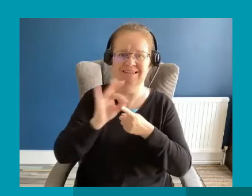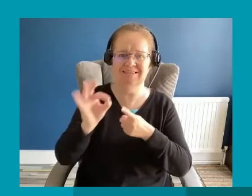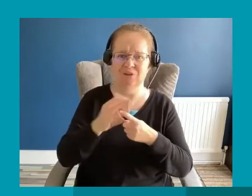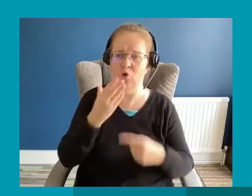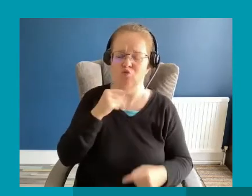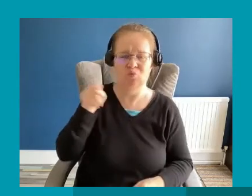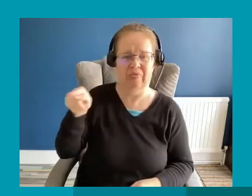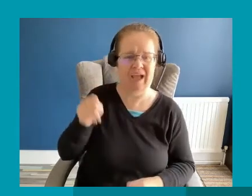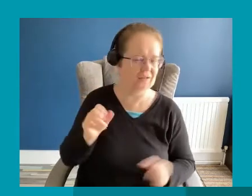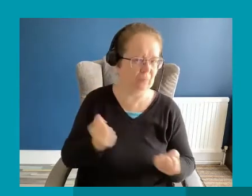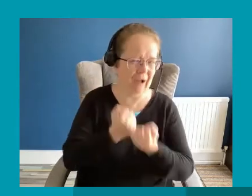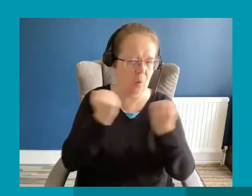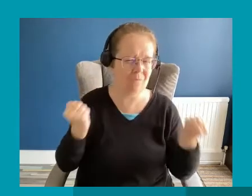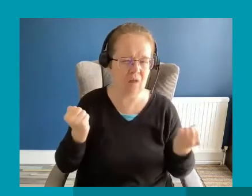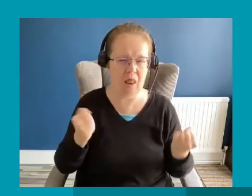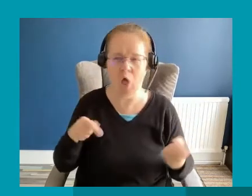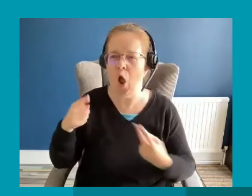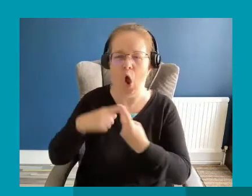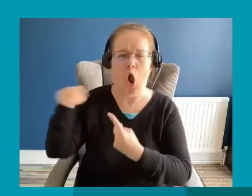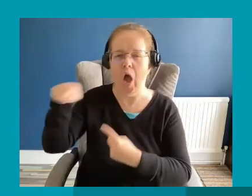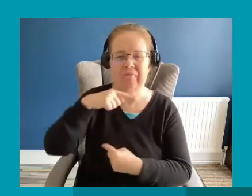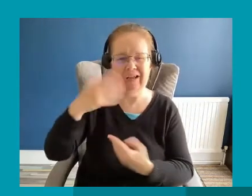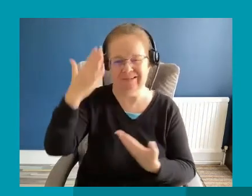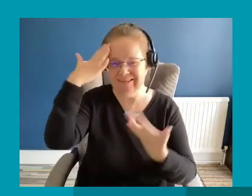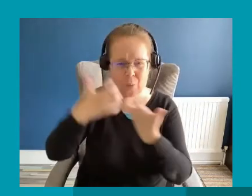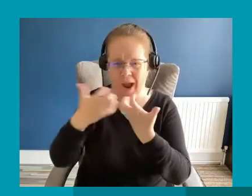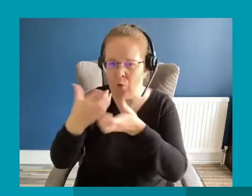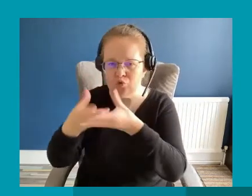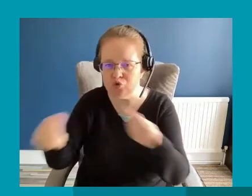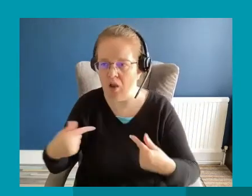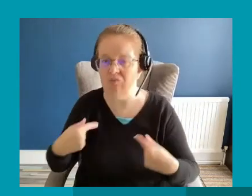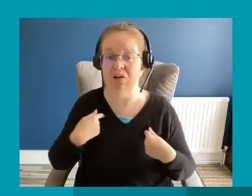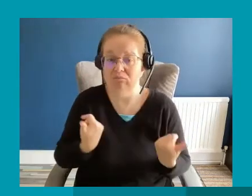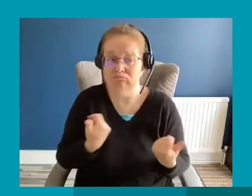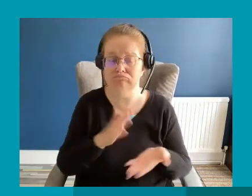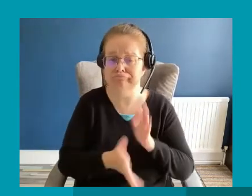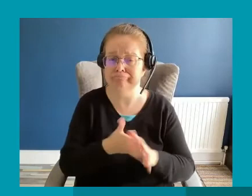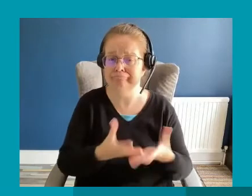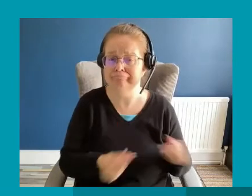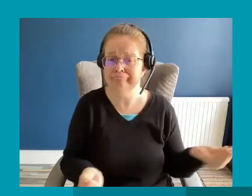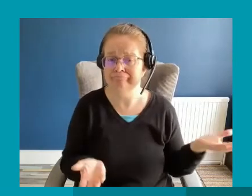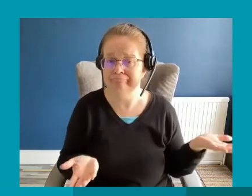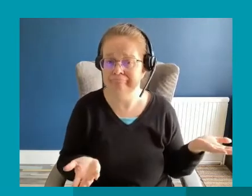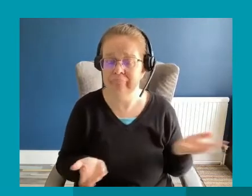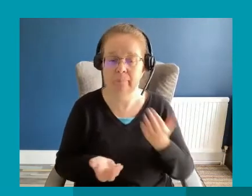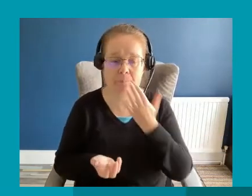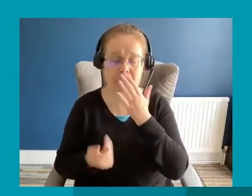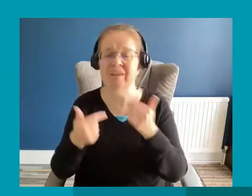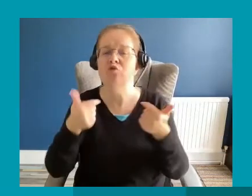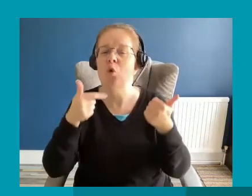be really interested in understanding or getting a sense of what you think of these examples. Do you find this powerful?